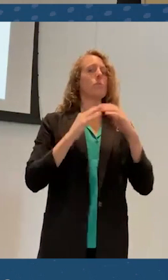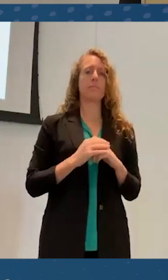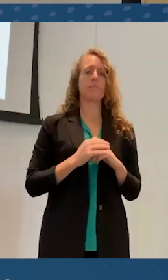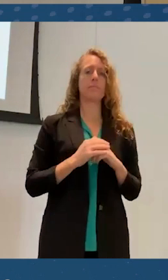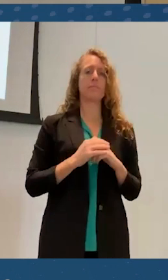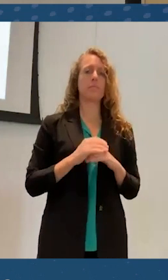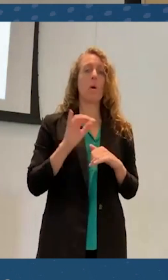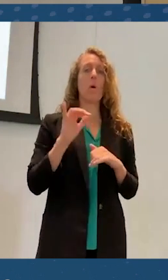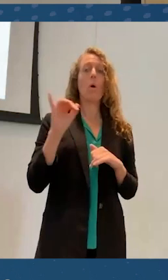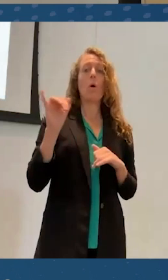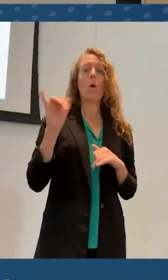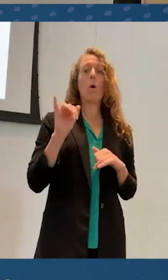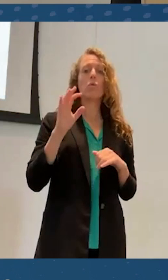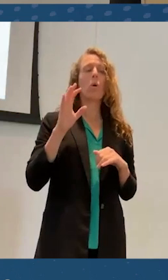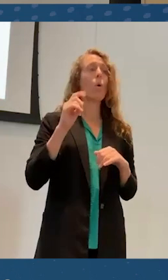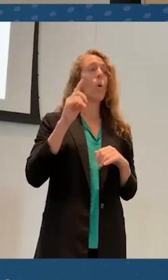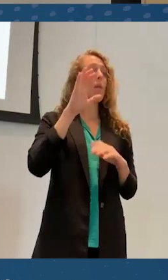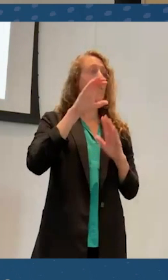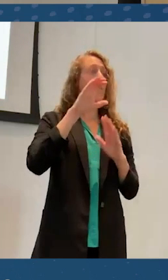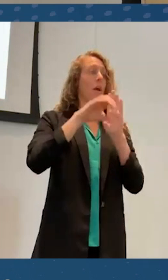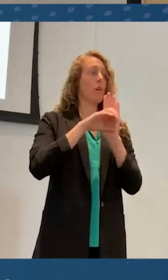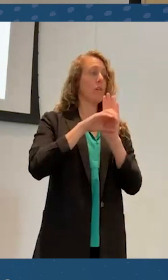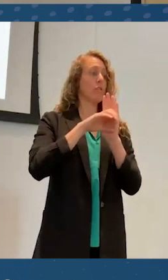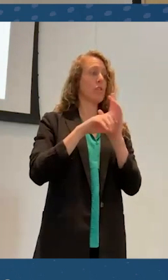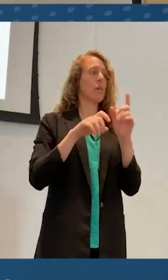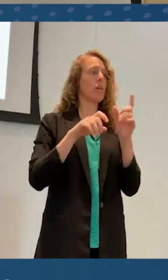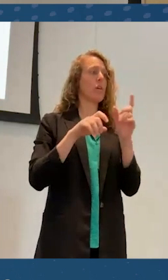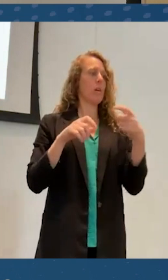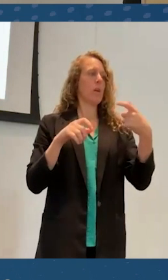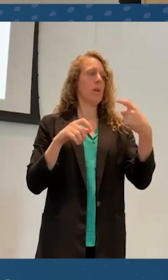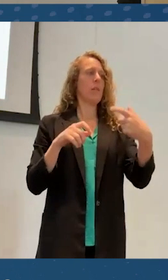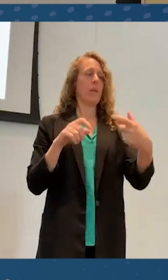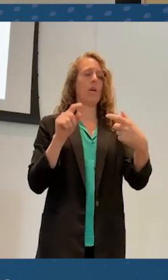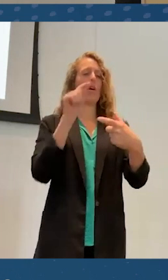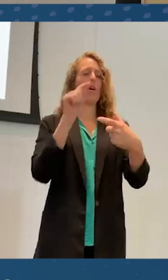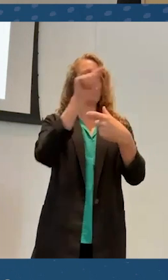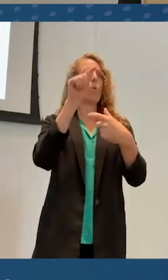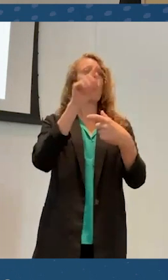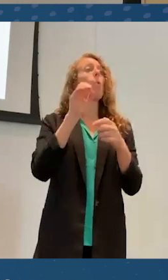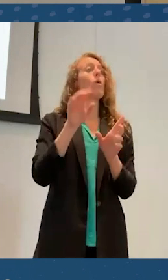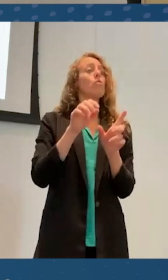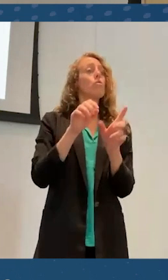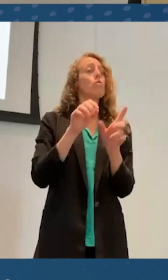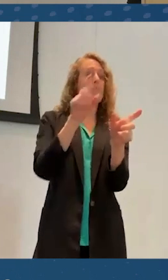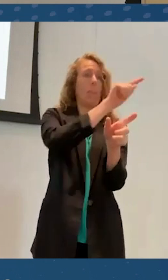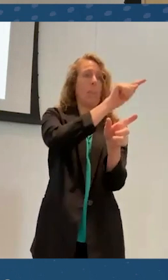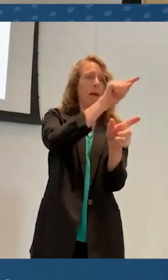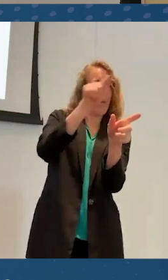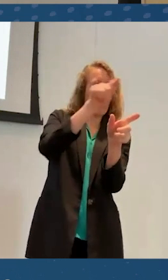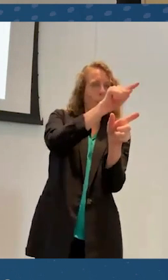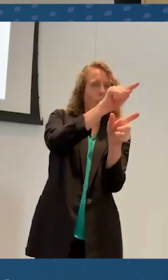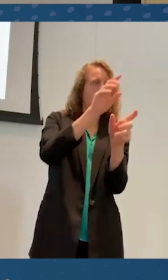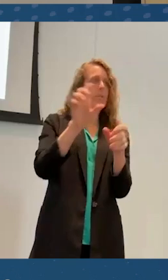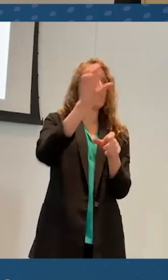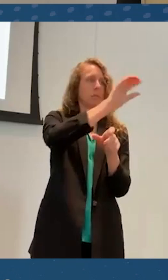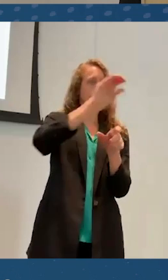heads, so that the text would be less likely to obscure valuable visuals, such as gestures that the speaker may